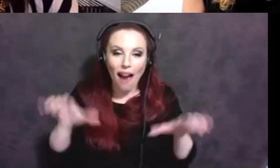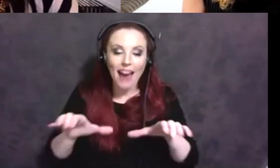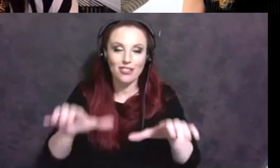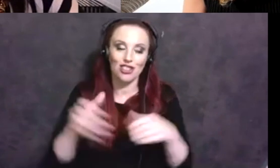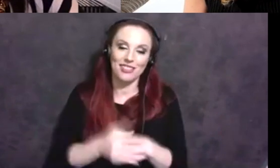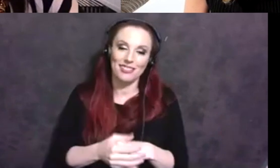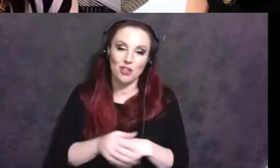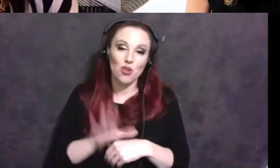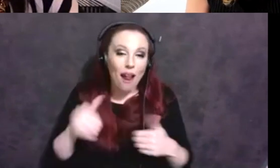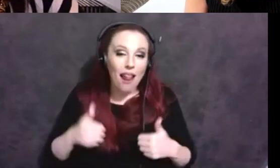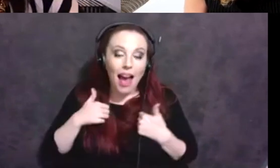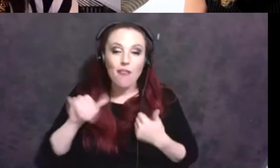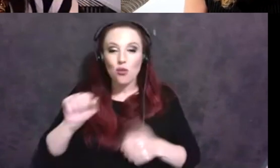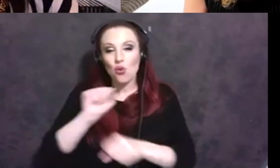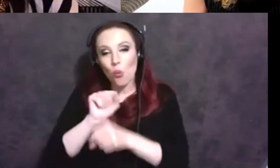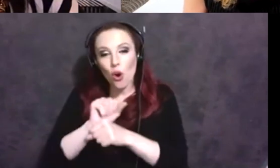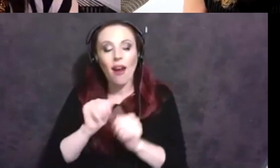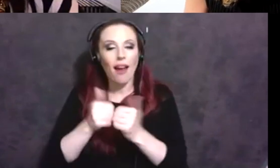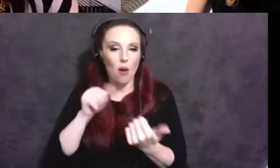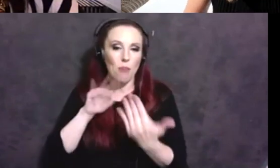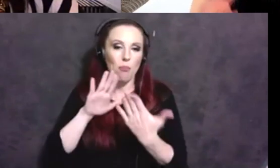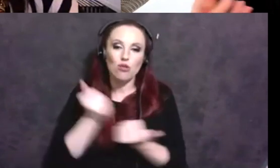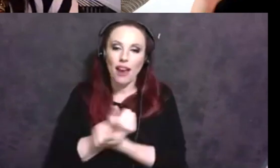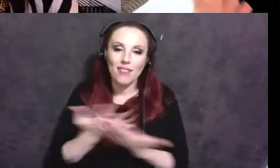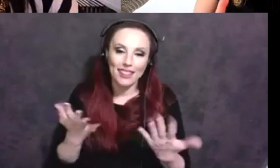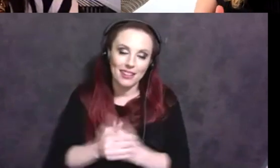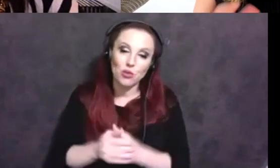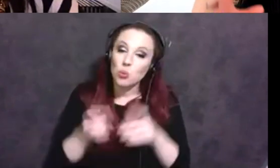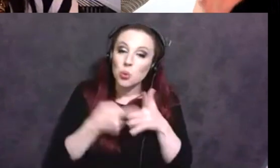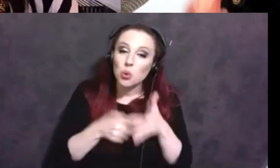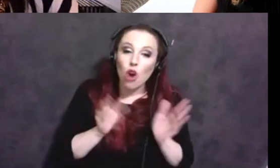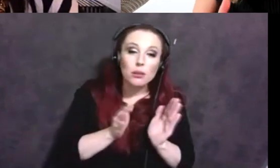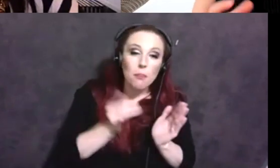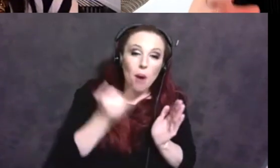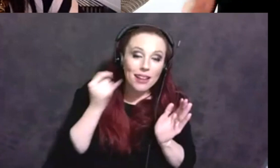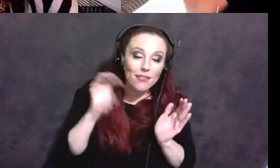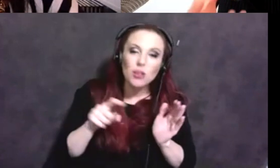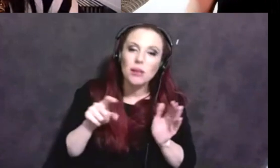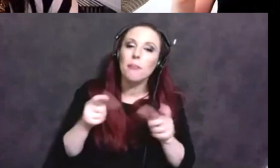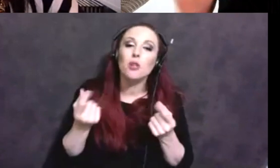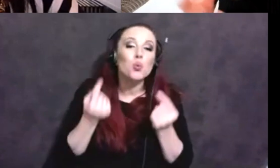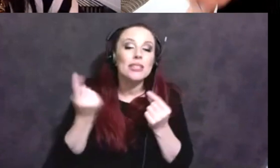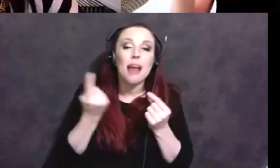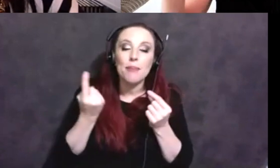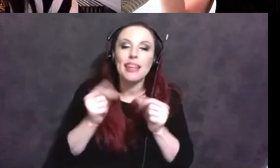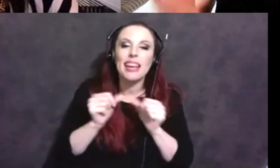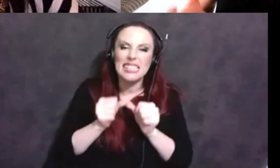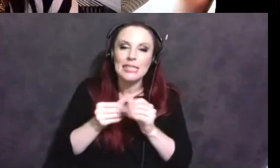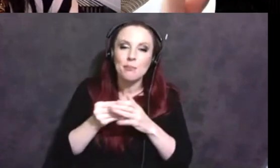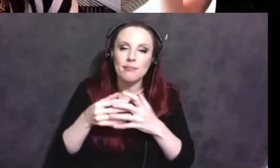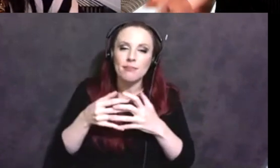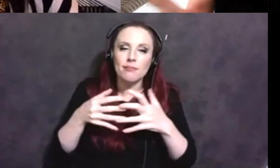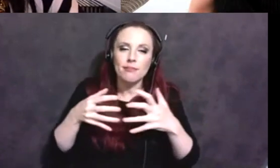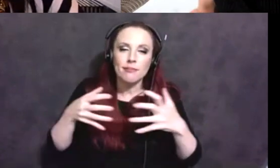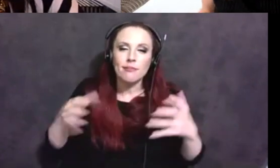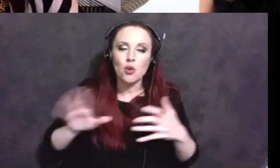then take action. The world doesn't change if you don't take action in your lives, and